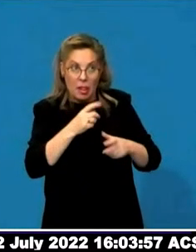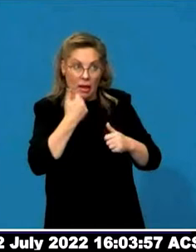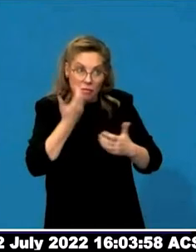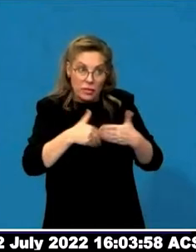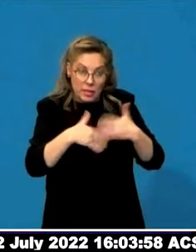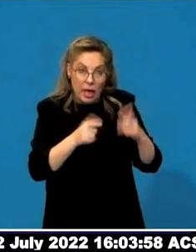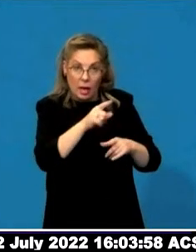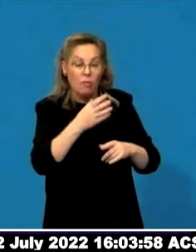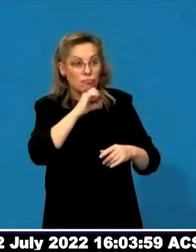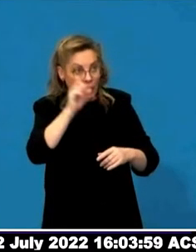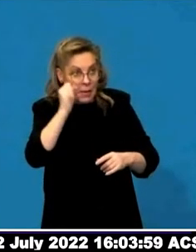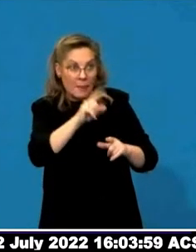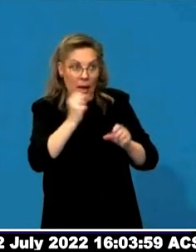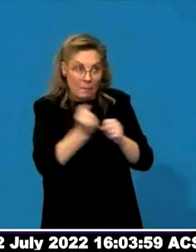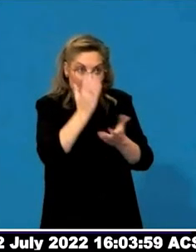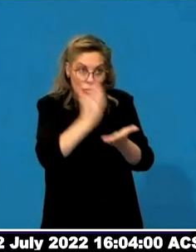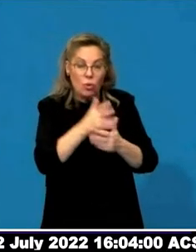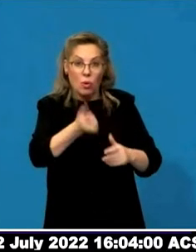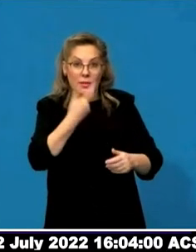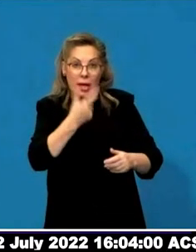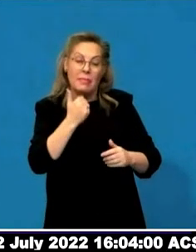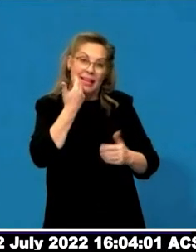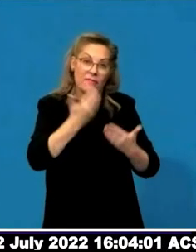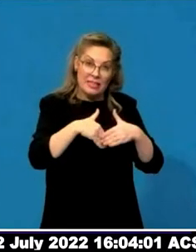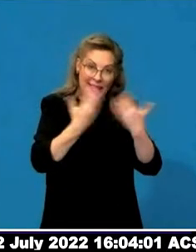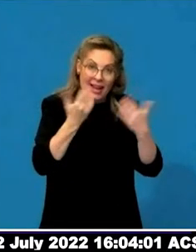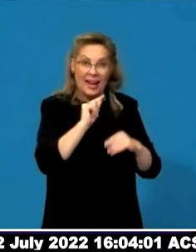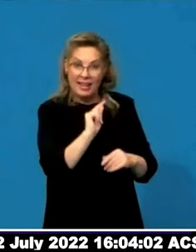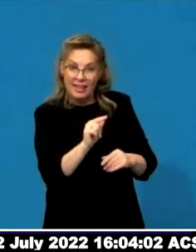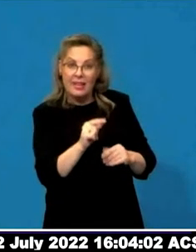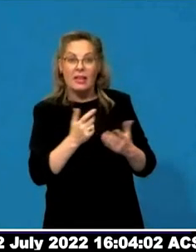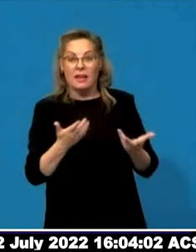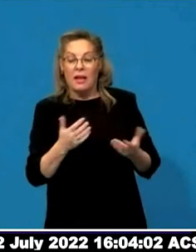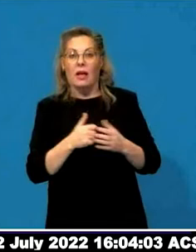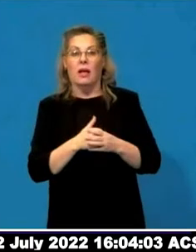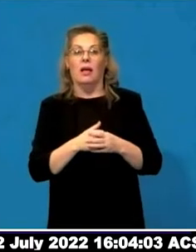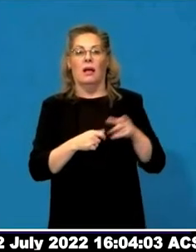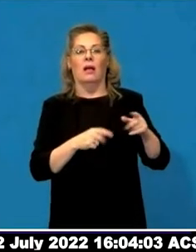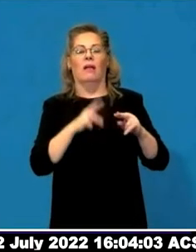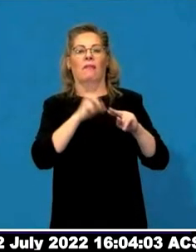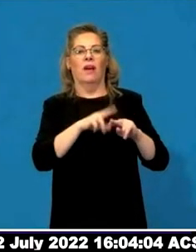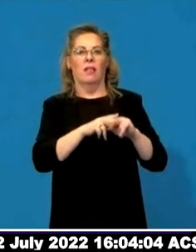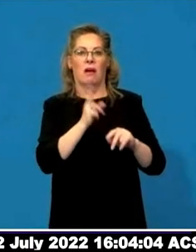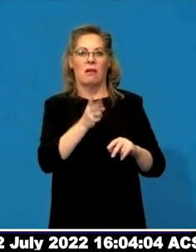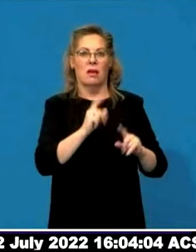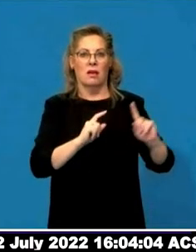to take his tablets and, yeah, all that. Then his dad came, yeah, talked to his dad.